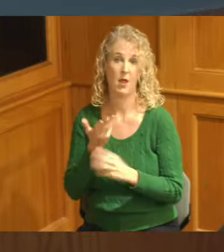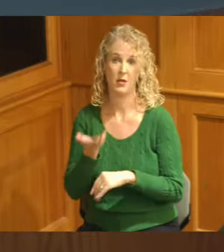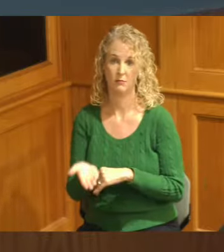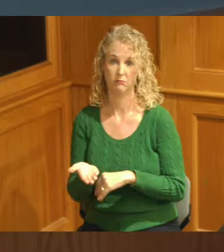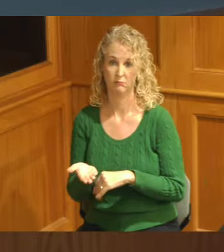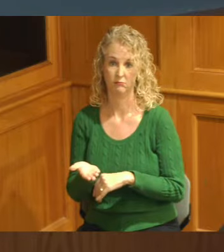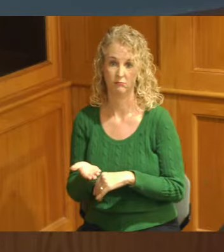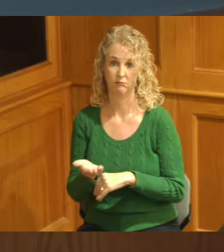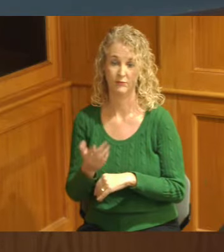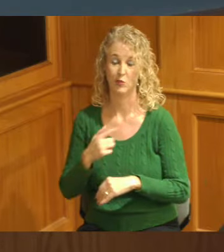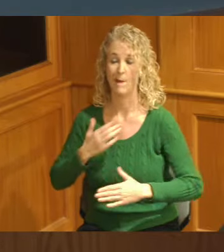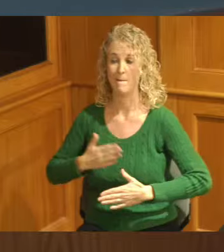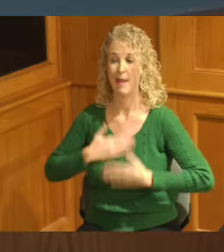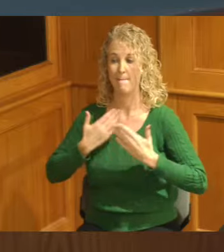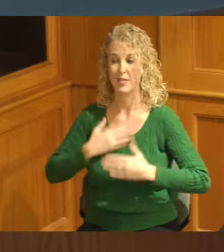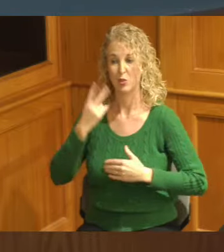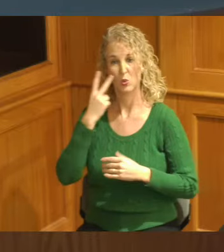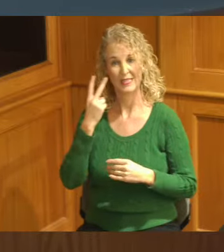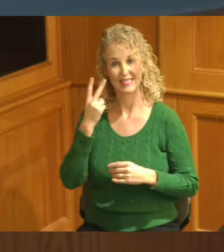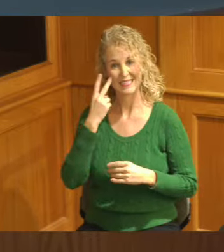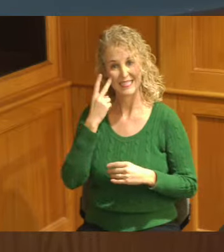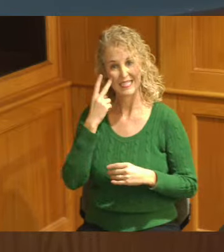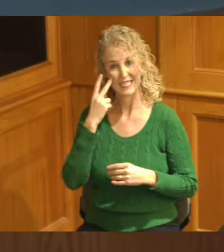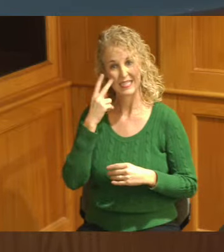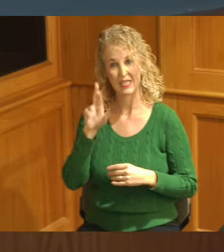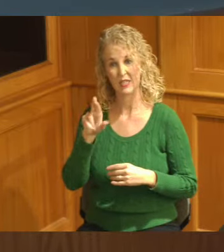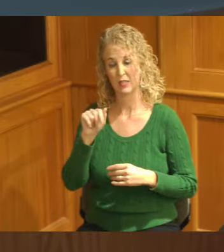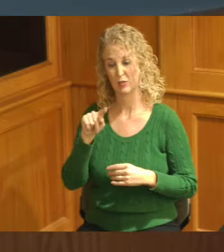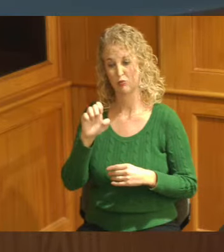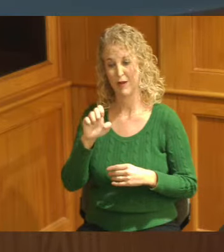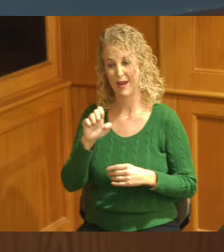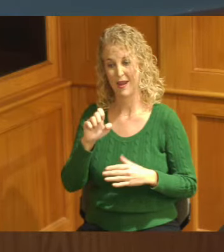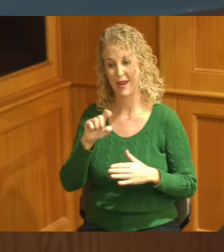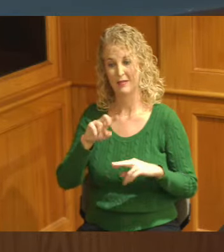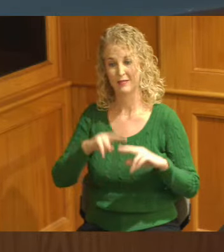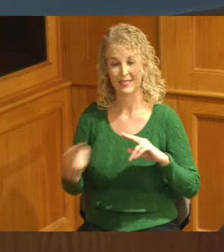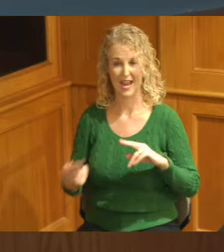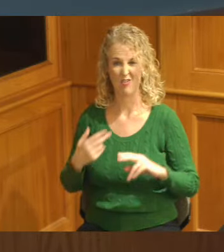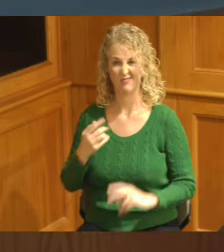so I am glad that we are doing this. I personally always felt that the rates were a little too high